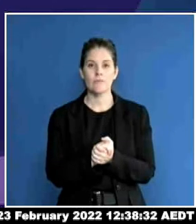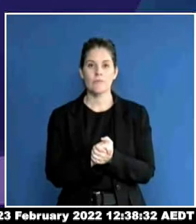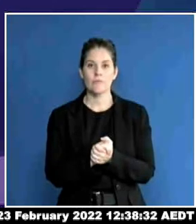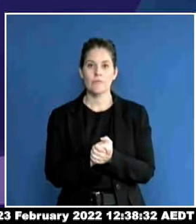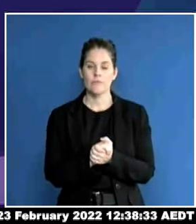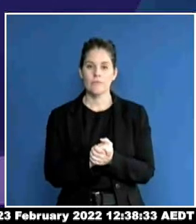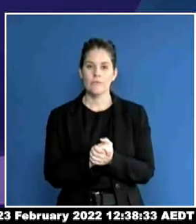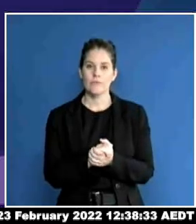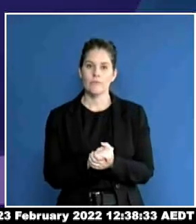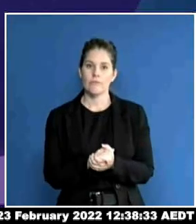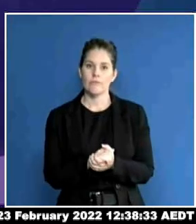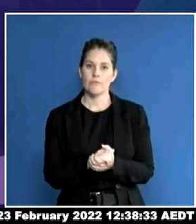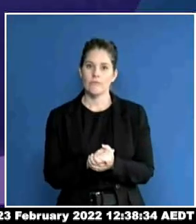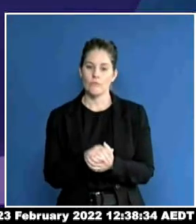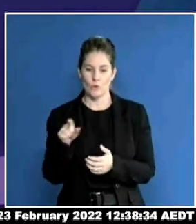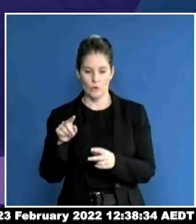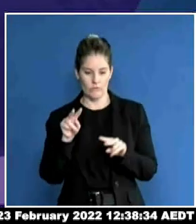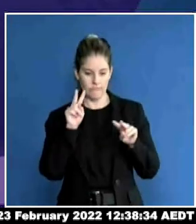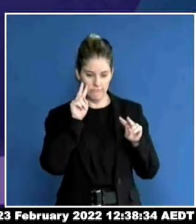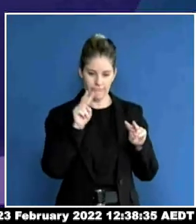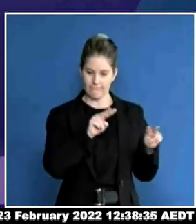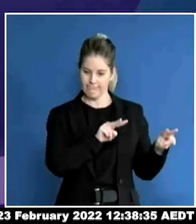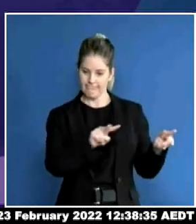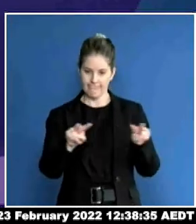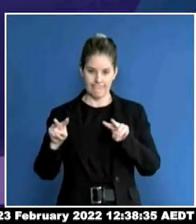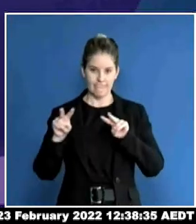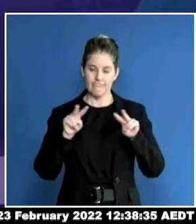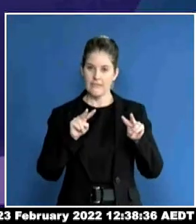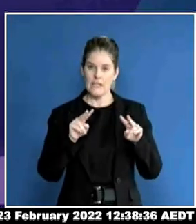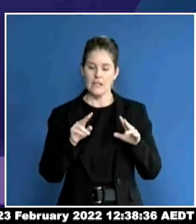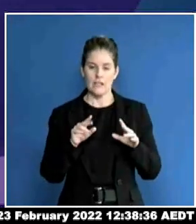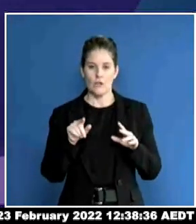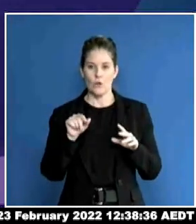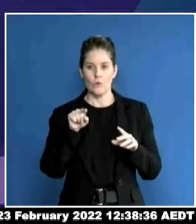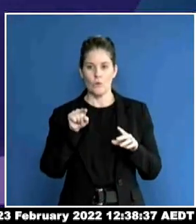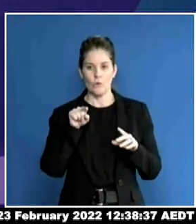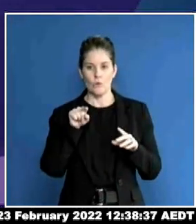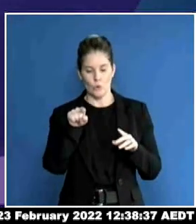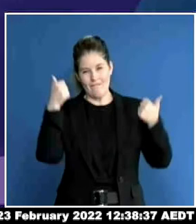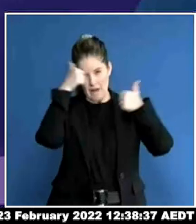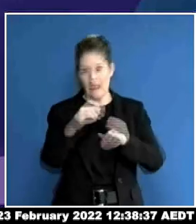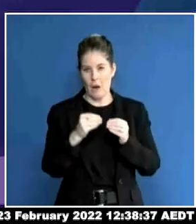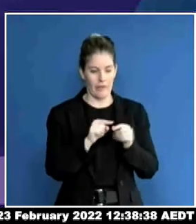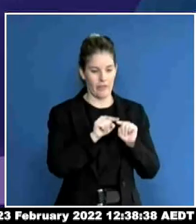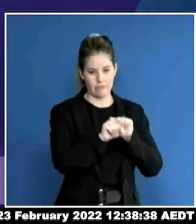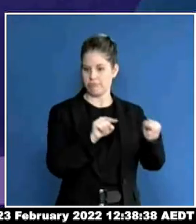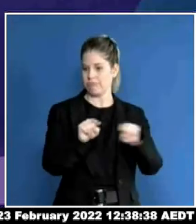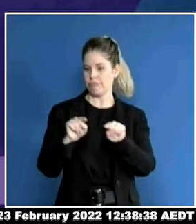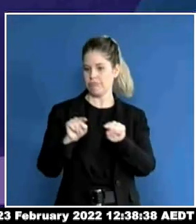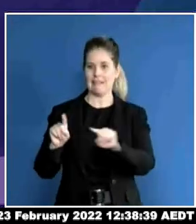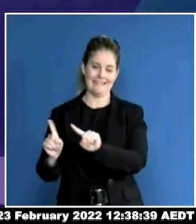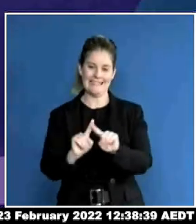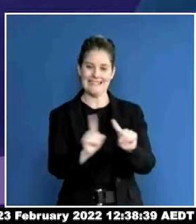the best DES provider you are familiar with? I don't mean that they provide a person-centred approach.